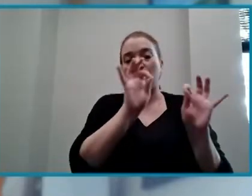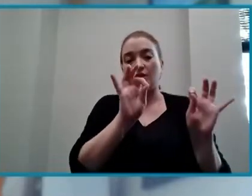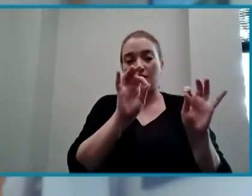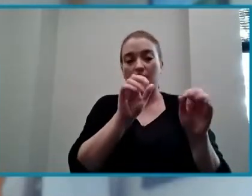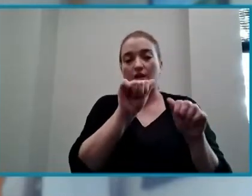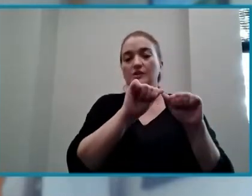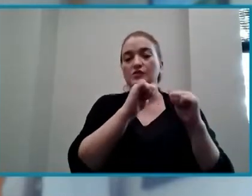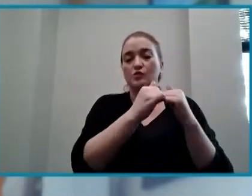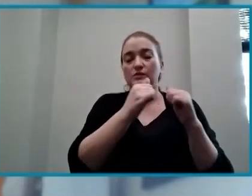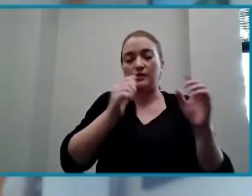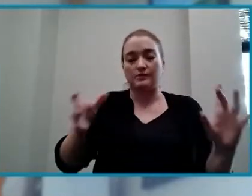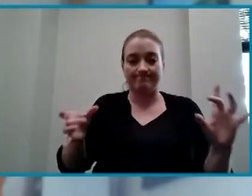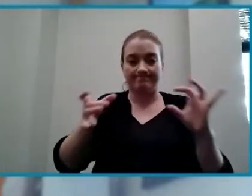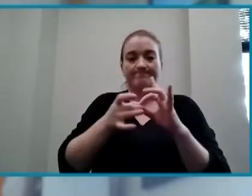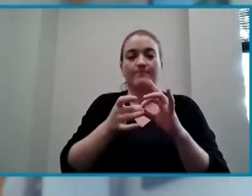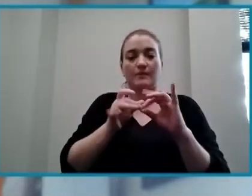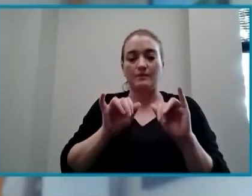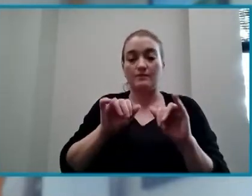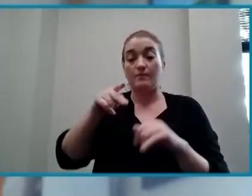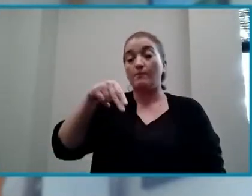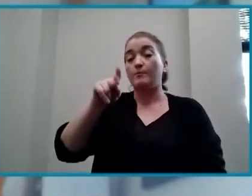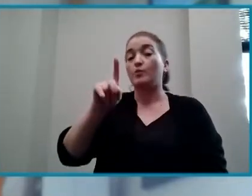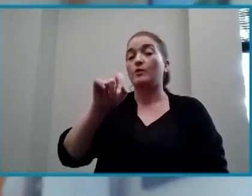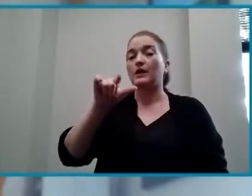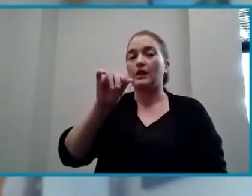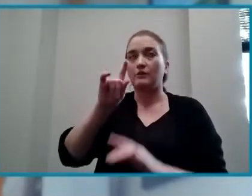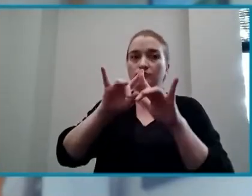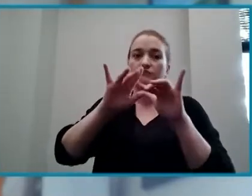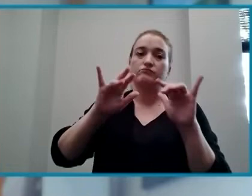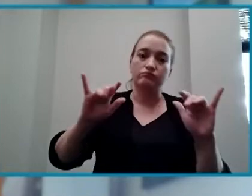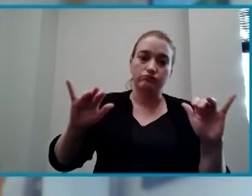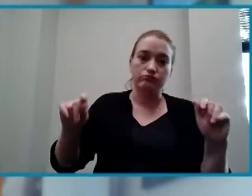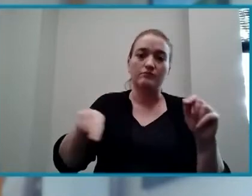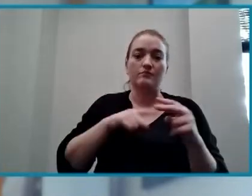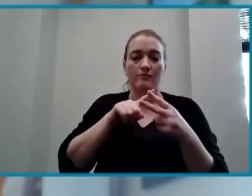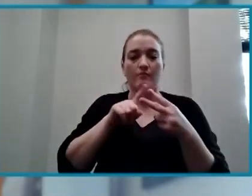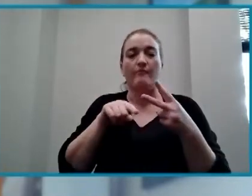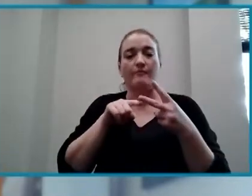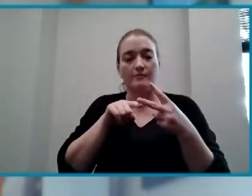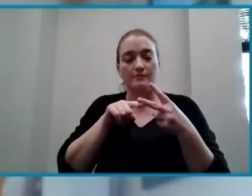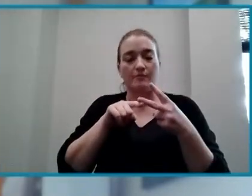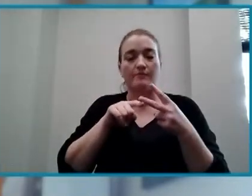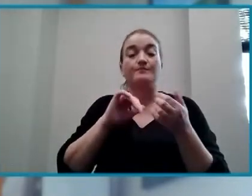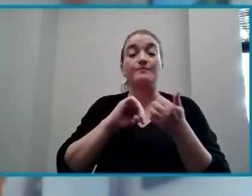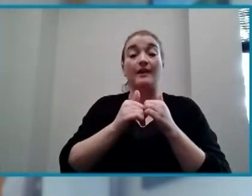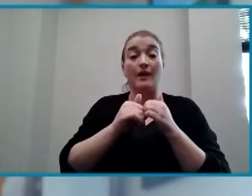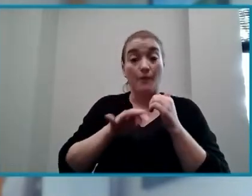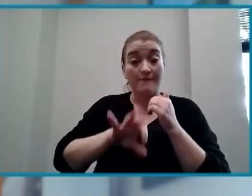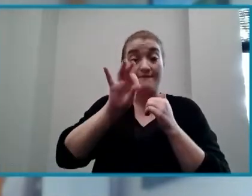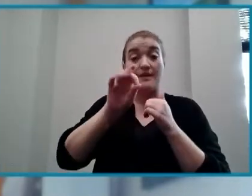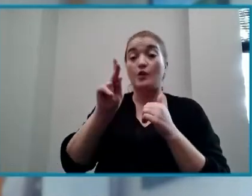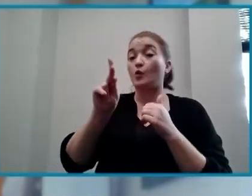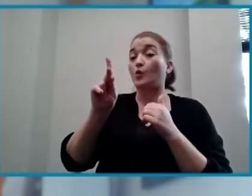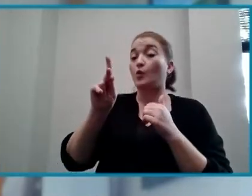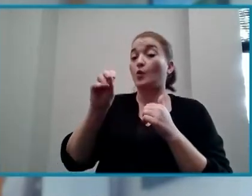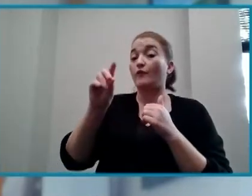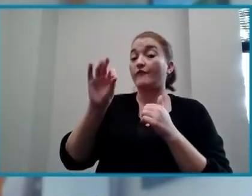Marshall Islands, Palau, et cetera. Um, and so that led us to working with, um, the COFA community and, and, uh, Sakate with us.